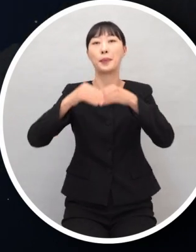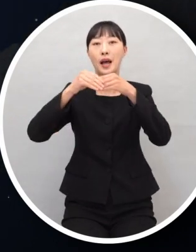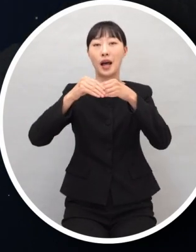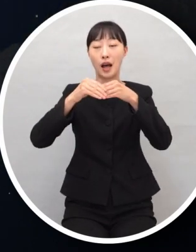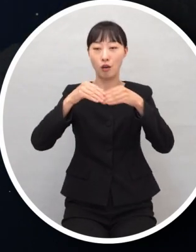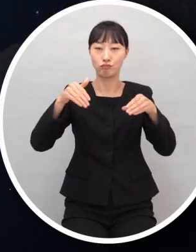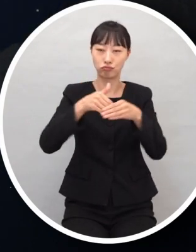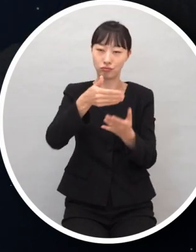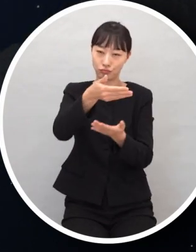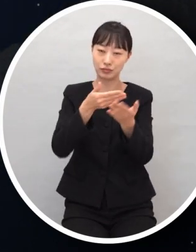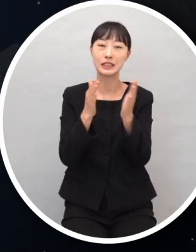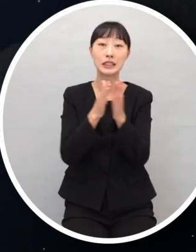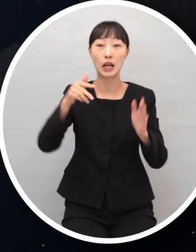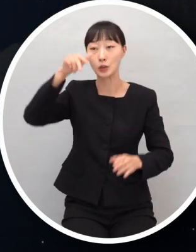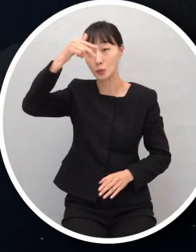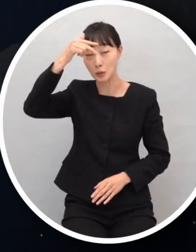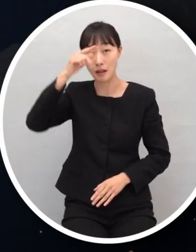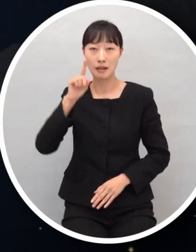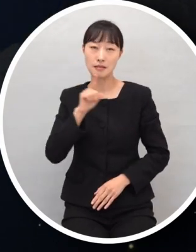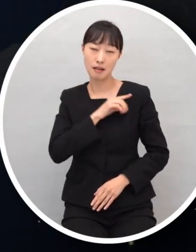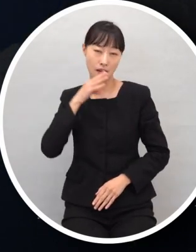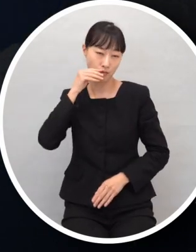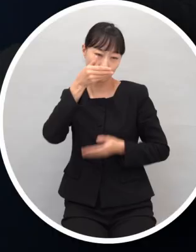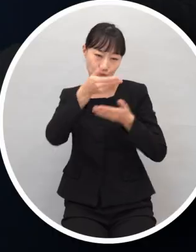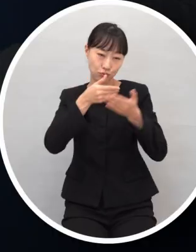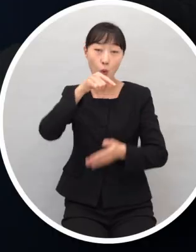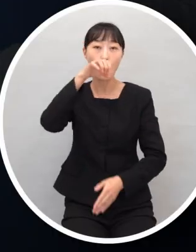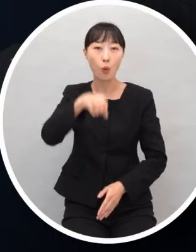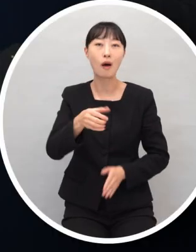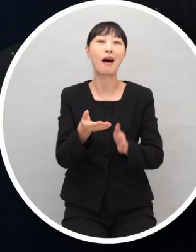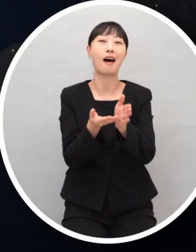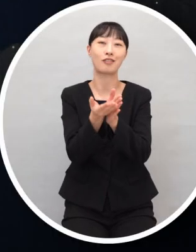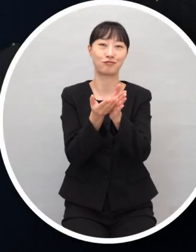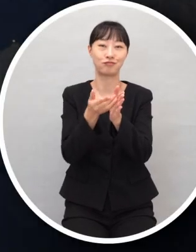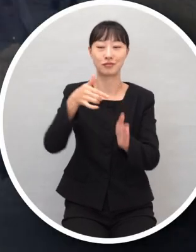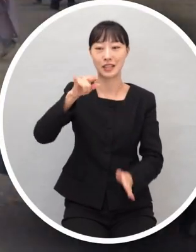The most active areas of cultural exchange were port cities.